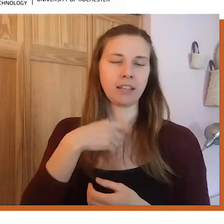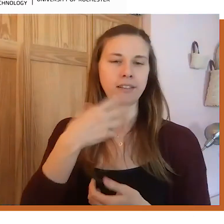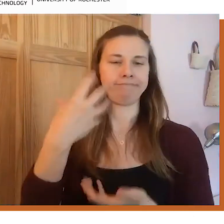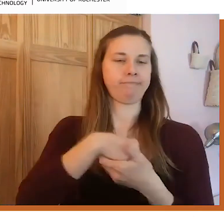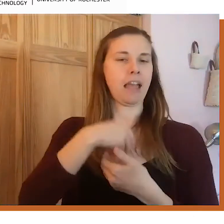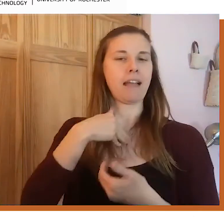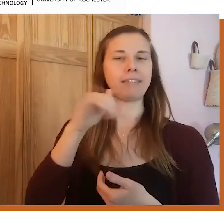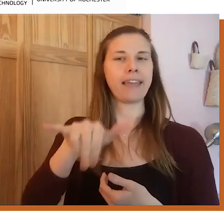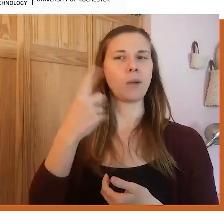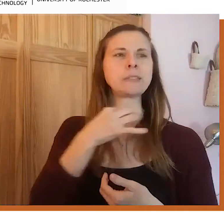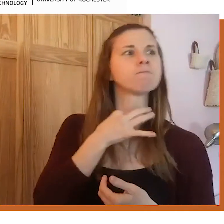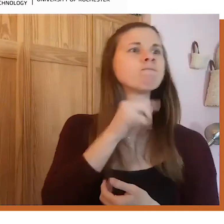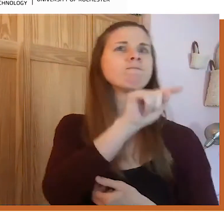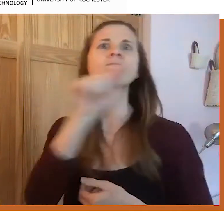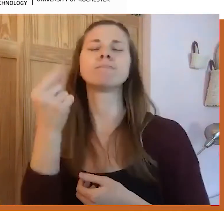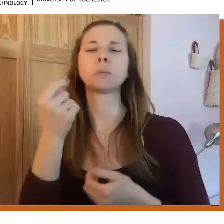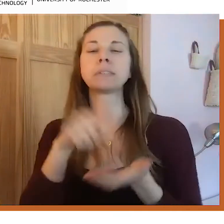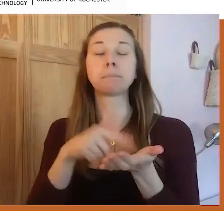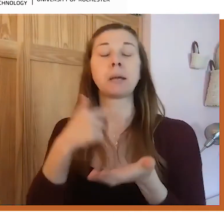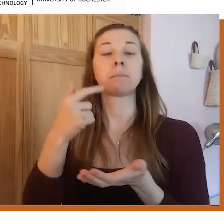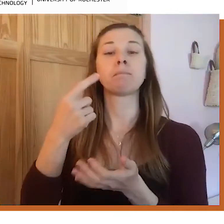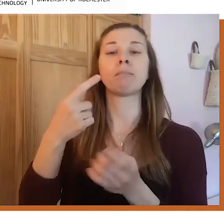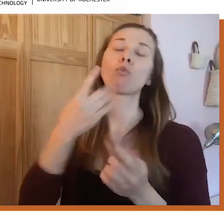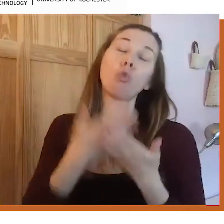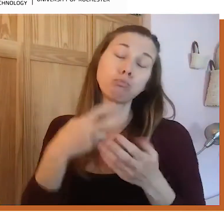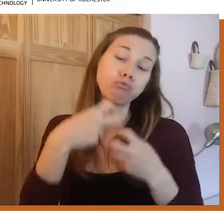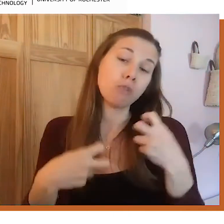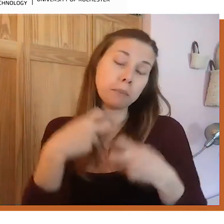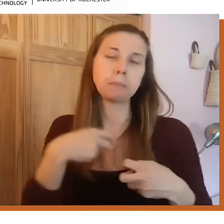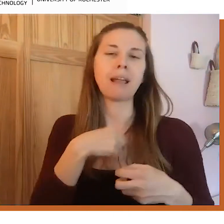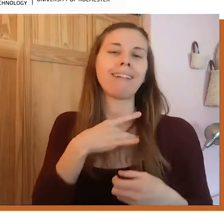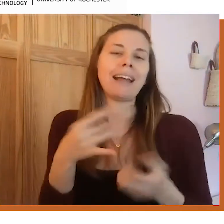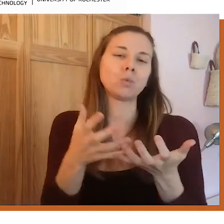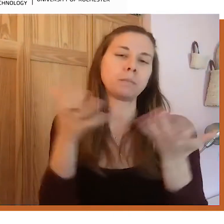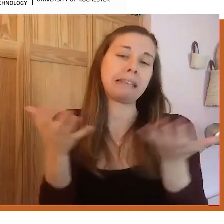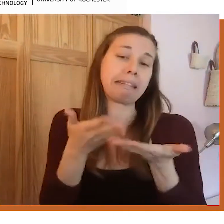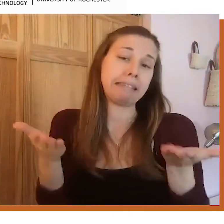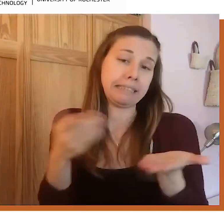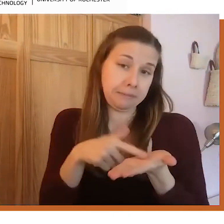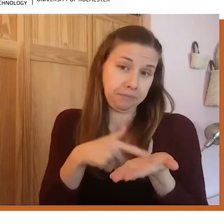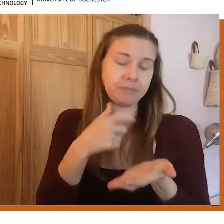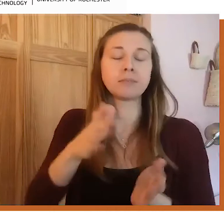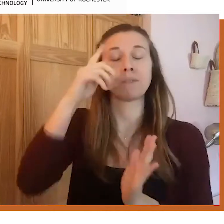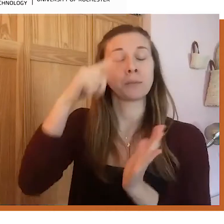and, of course, I still had that curiosity just ingrained in me. I was interested in a variety of different things,